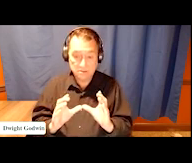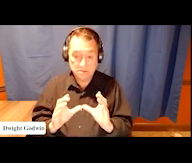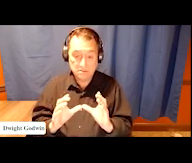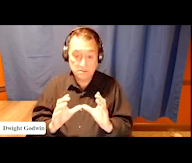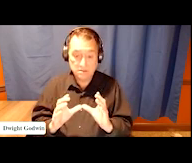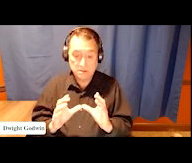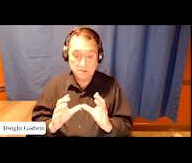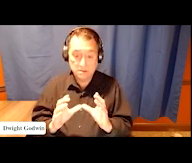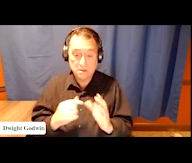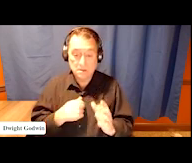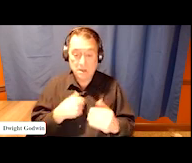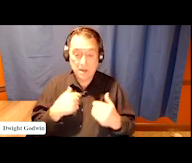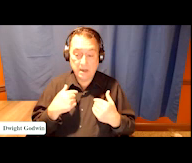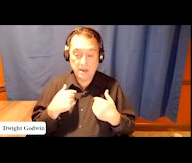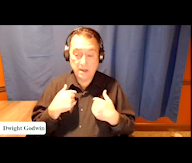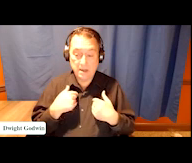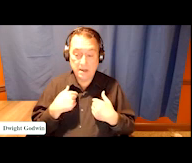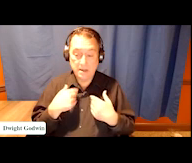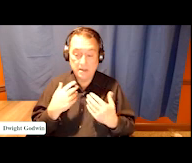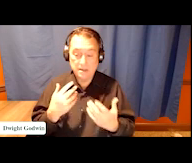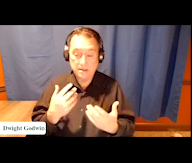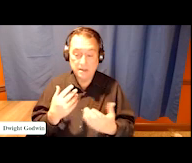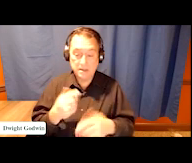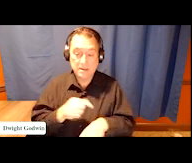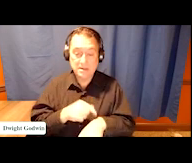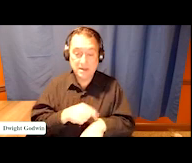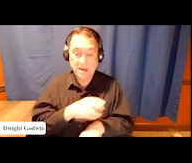I had a time and a half.